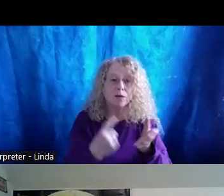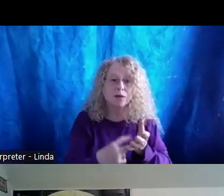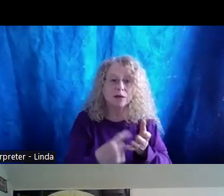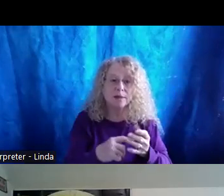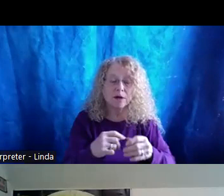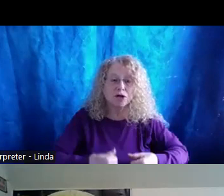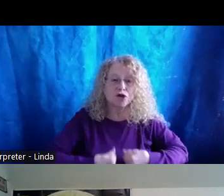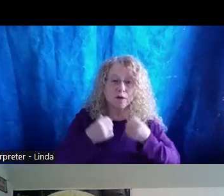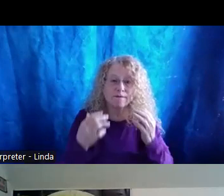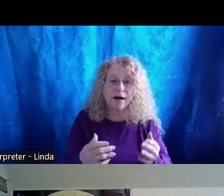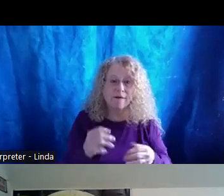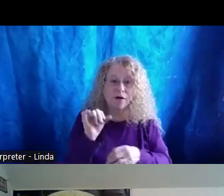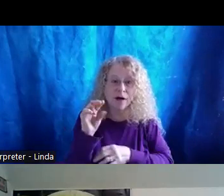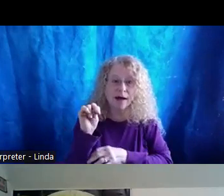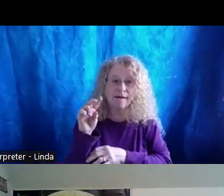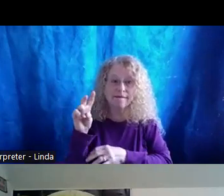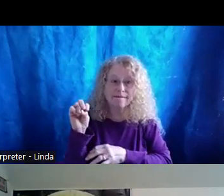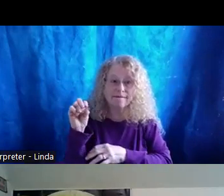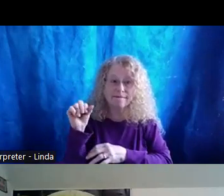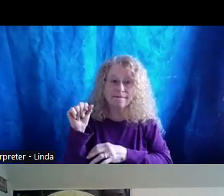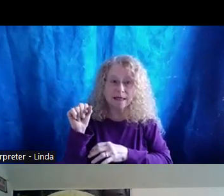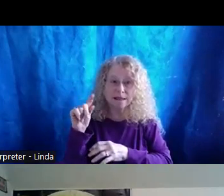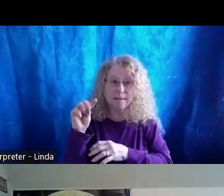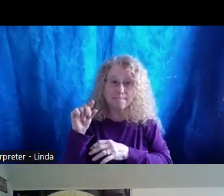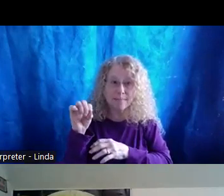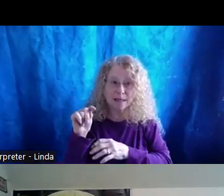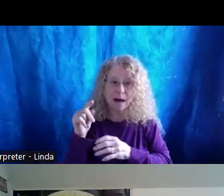PARTNERSHIP. ALL RIGHT. WONDERFUL THANK YOU SO MUCH MARCEY.